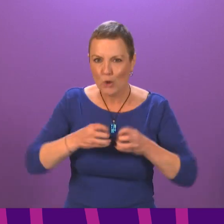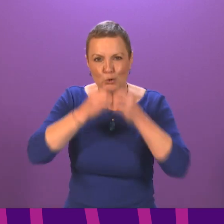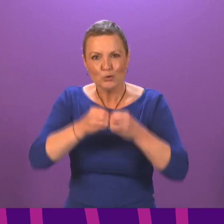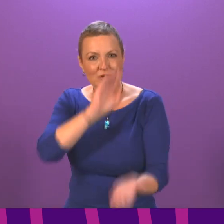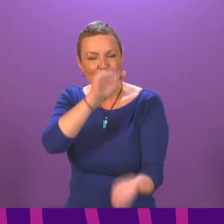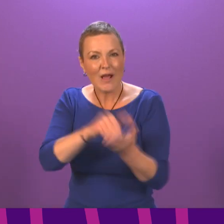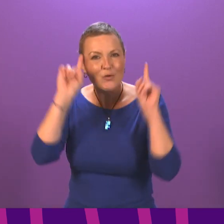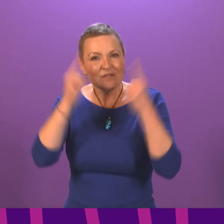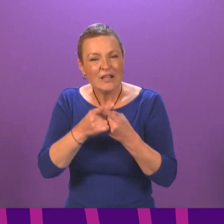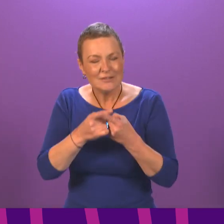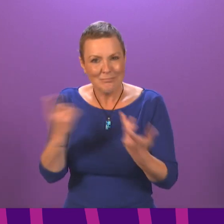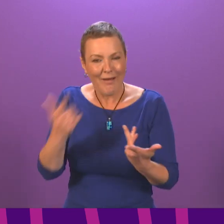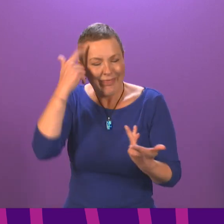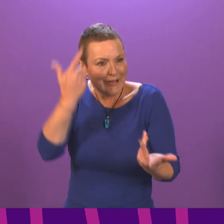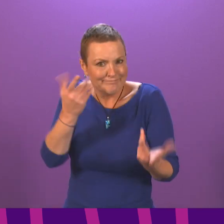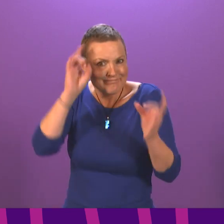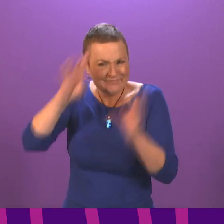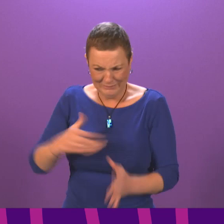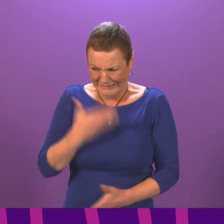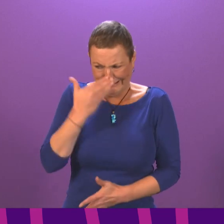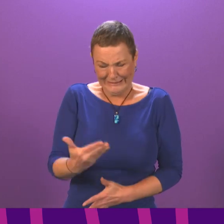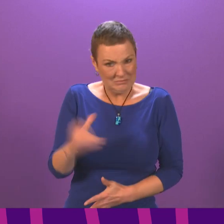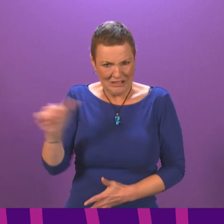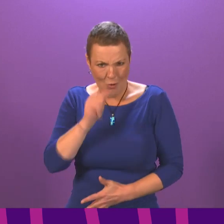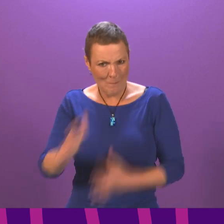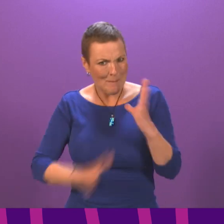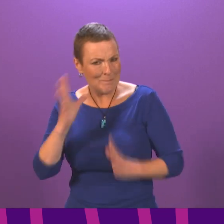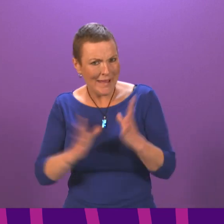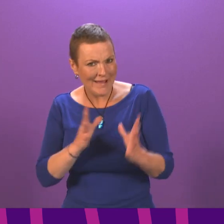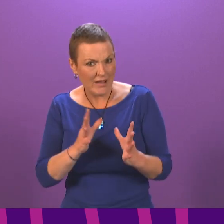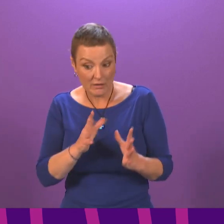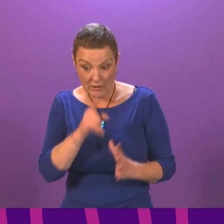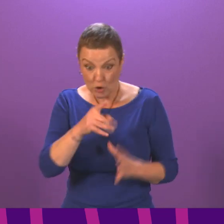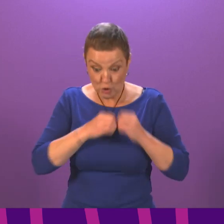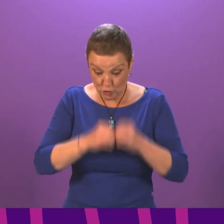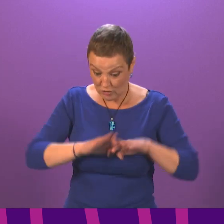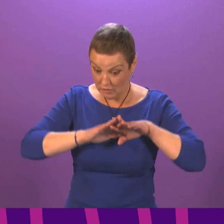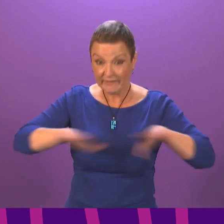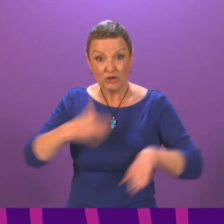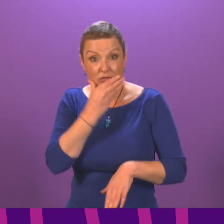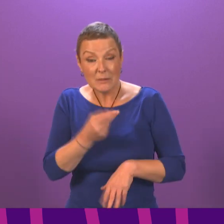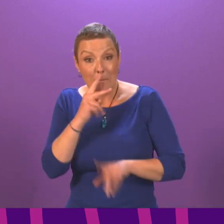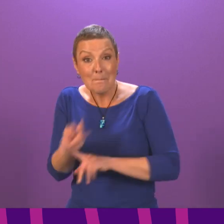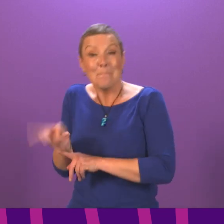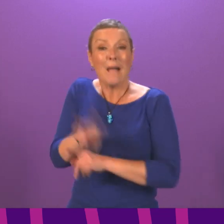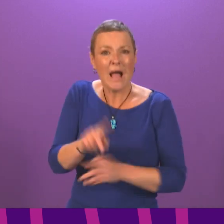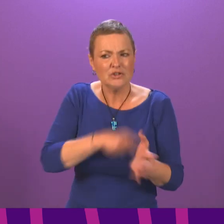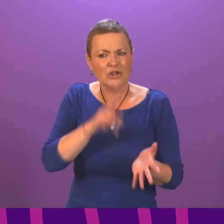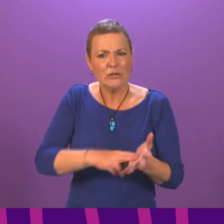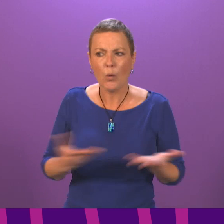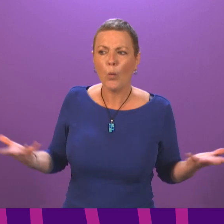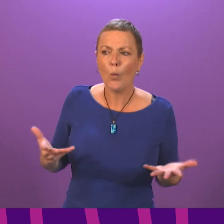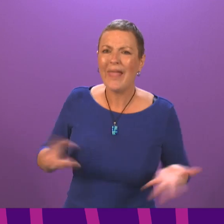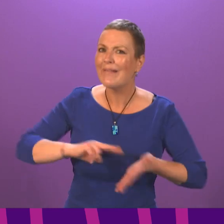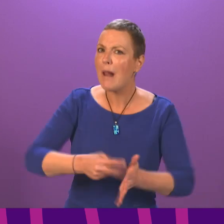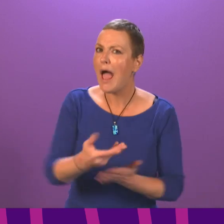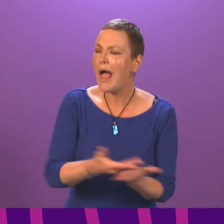a plan for the potential return of students to campus in January. I welcome the fact that